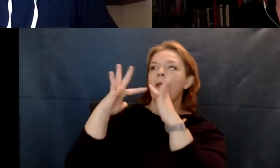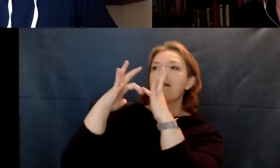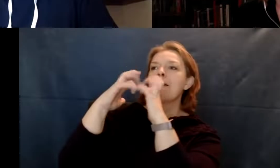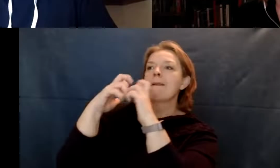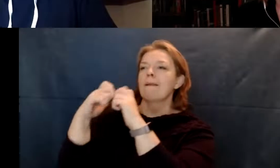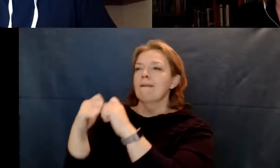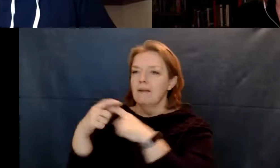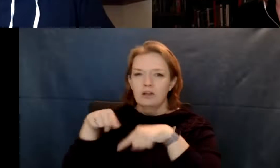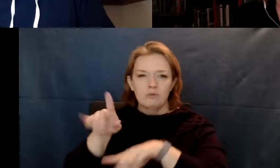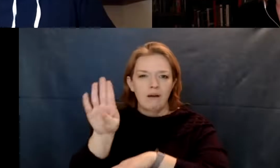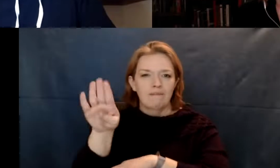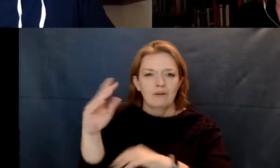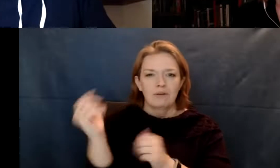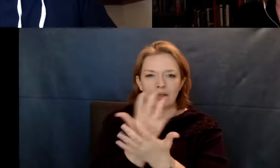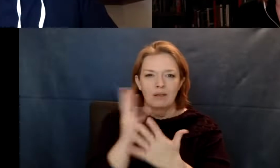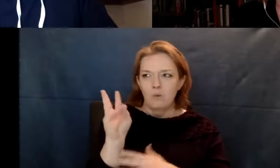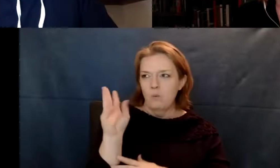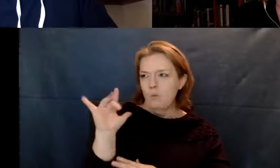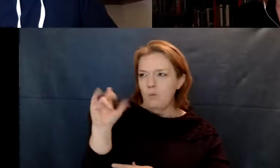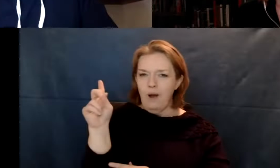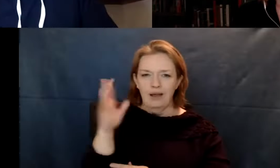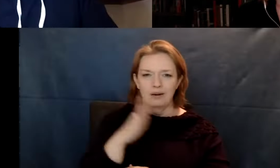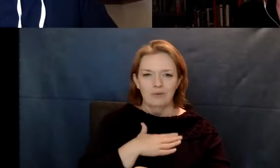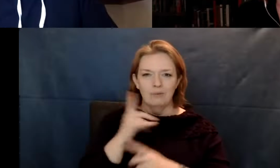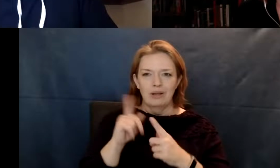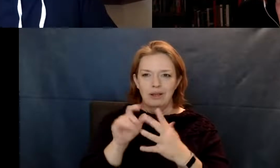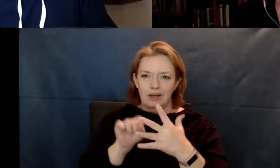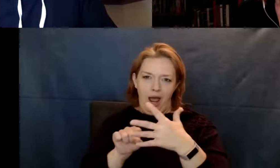wild and willing to stick its neck through the roof of the leftover